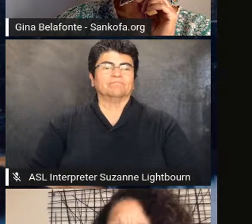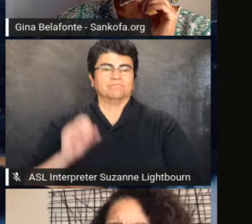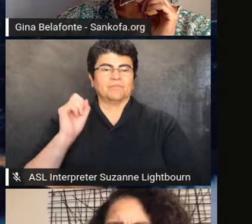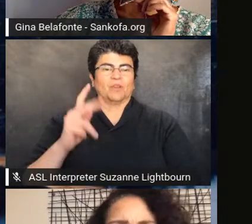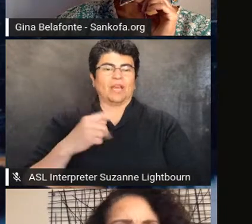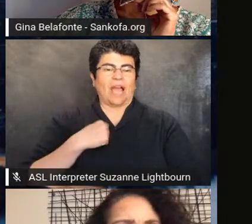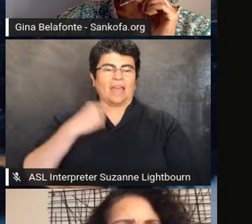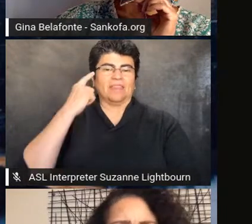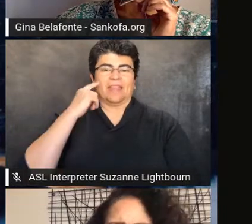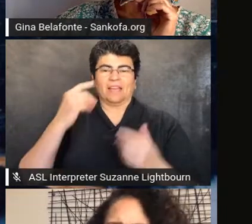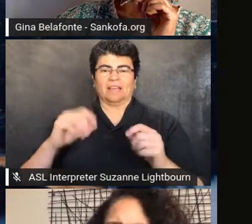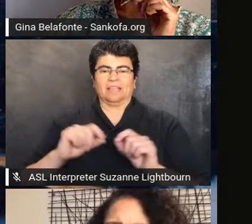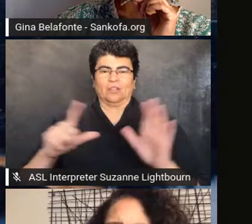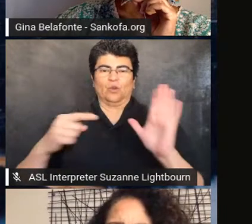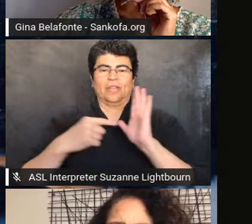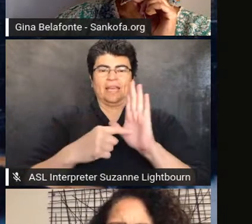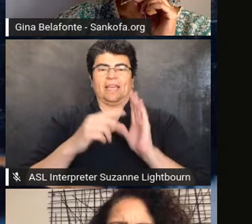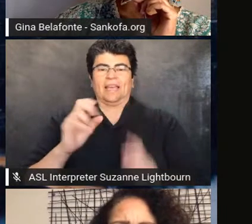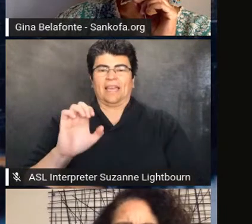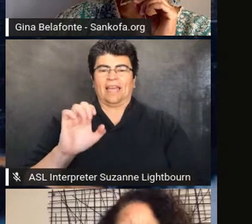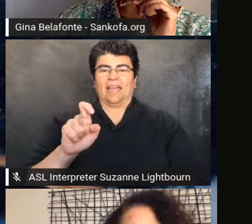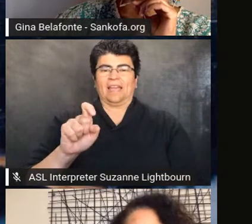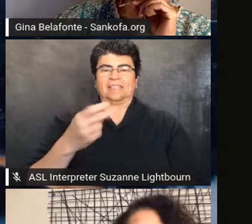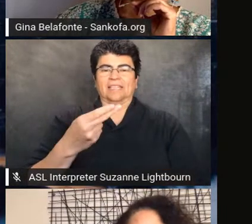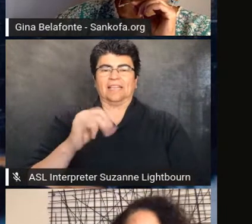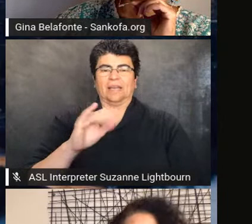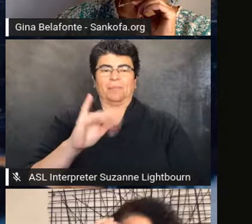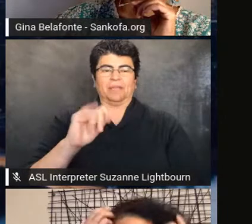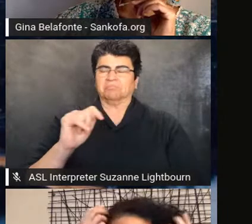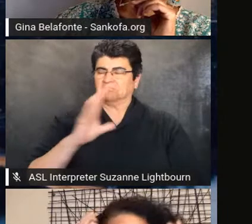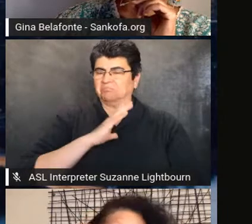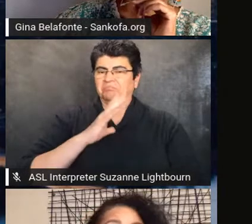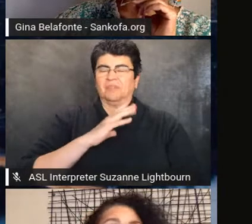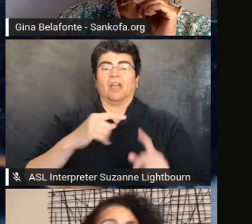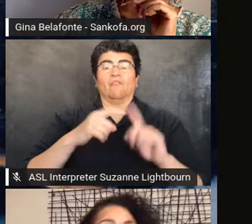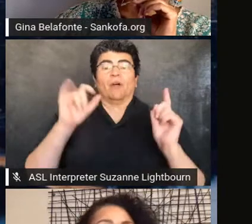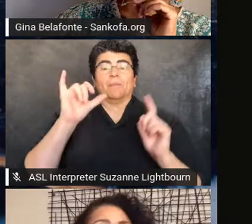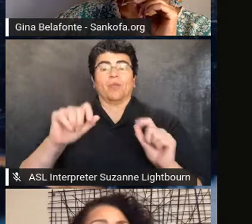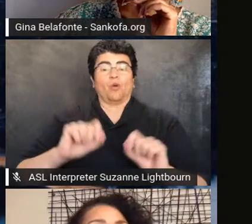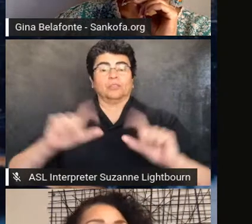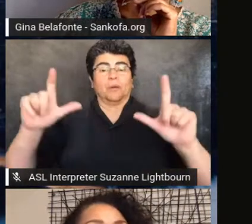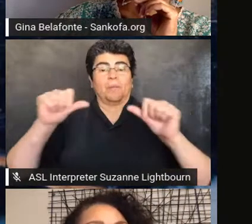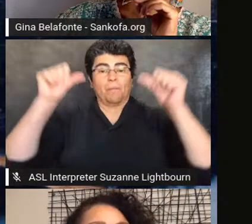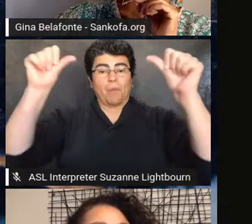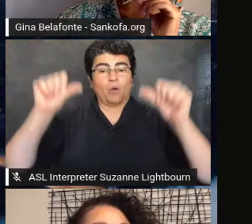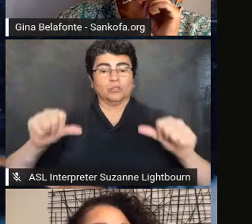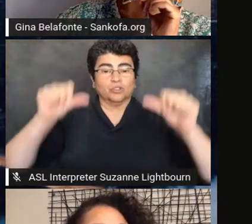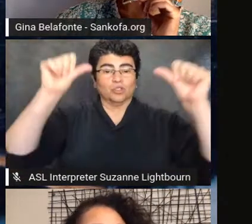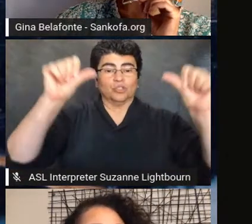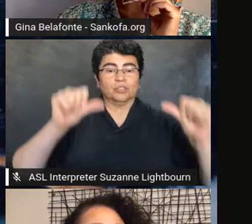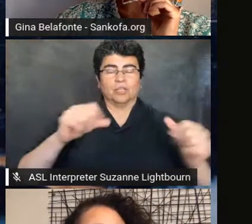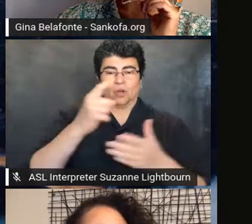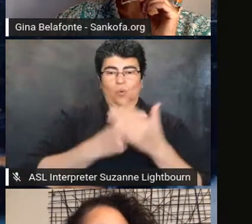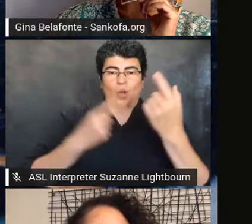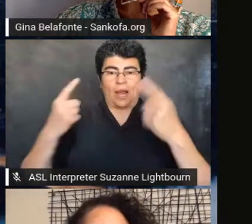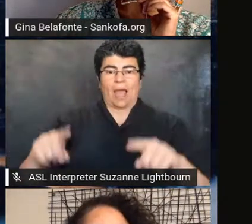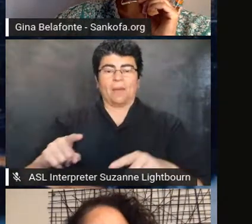We've moved to the exhibit, that's okay. From these posters, what happened is